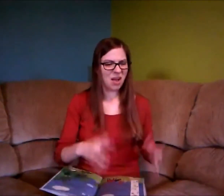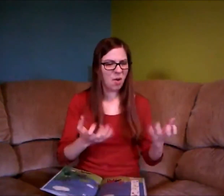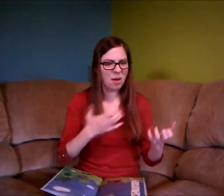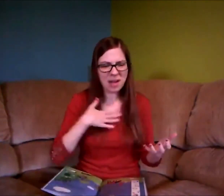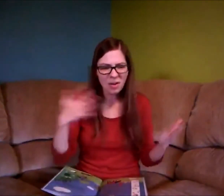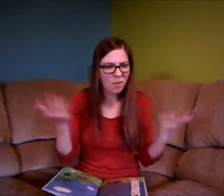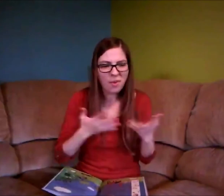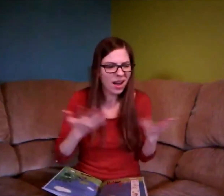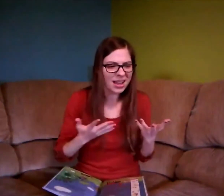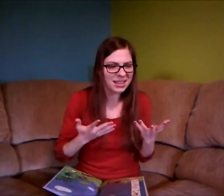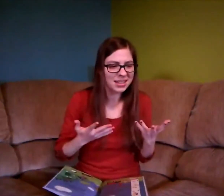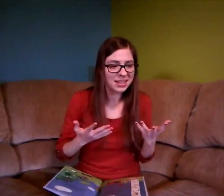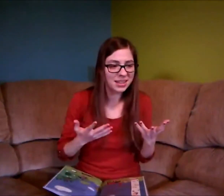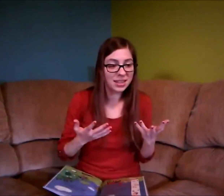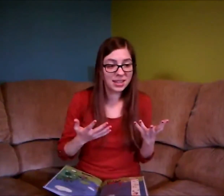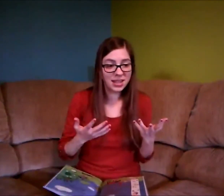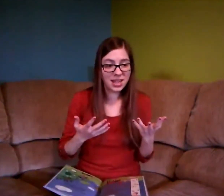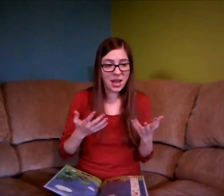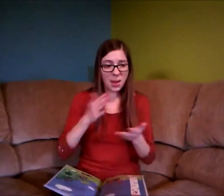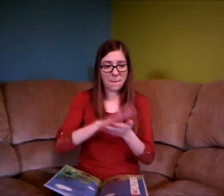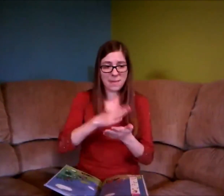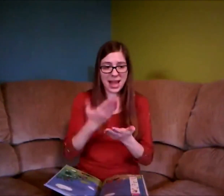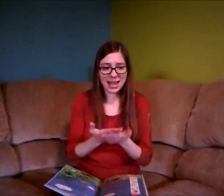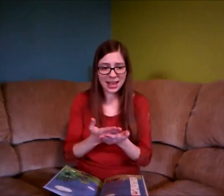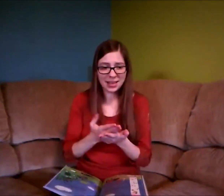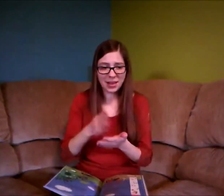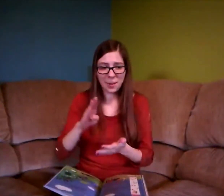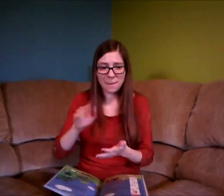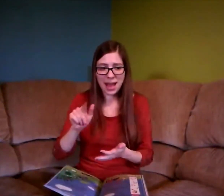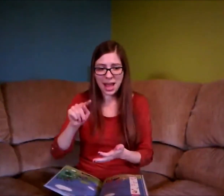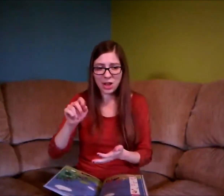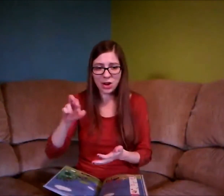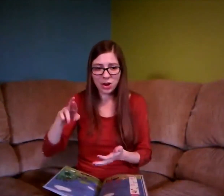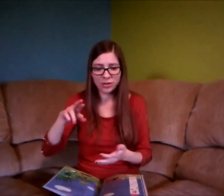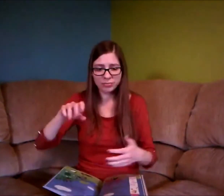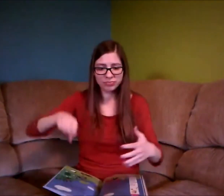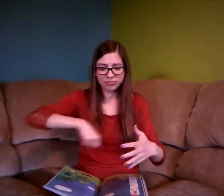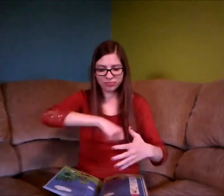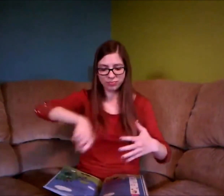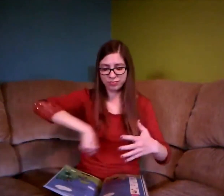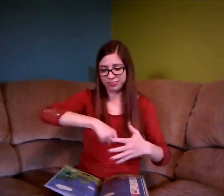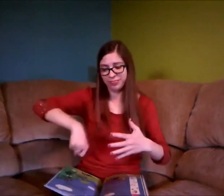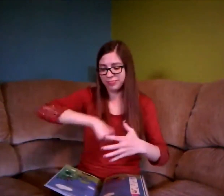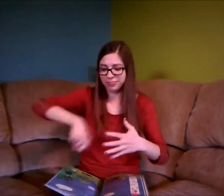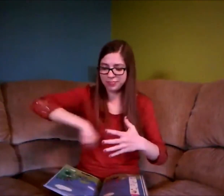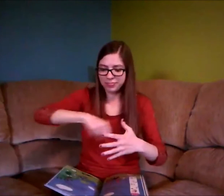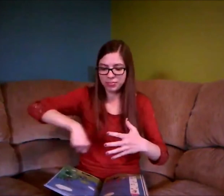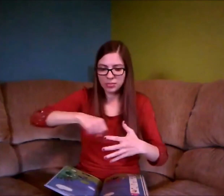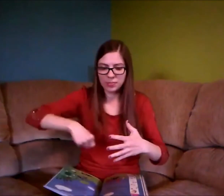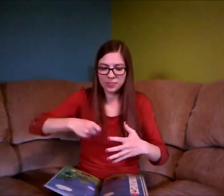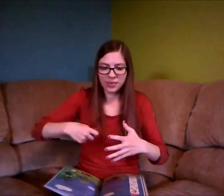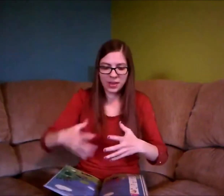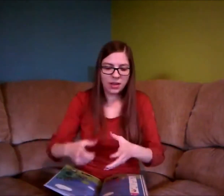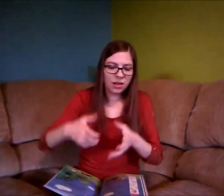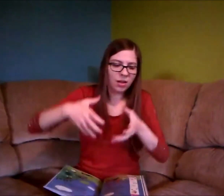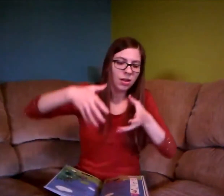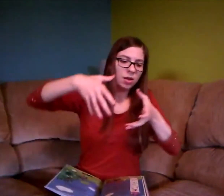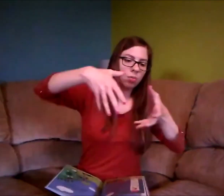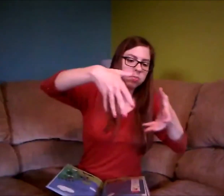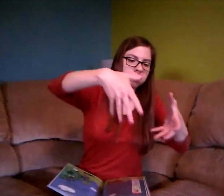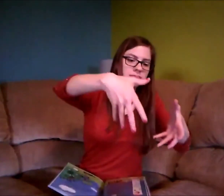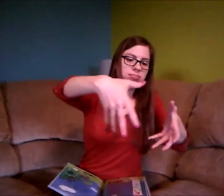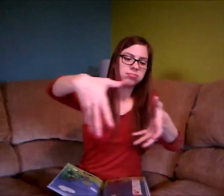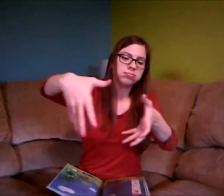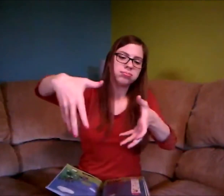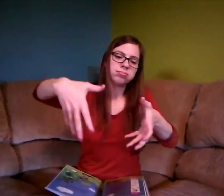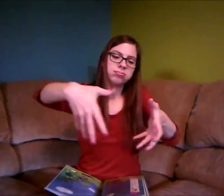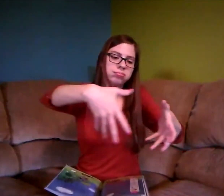Rapunzel tossed out pancake batter.